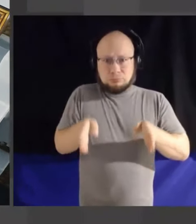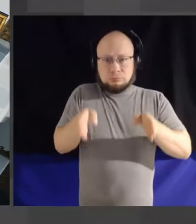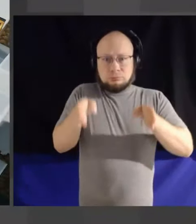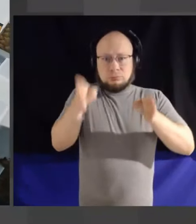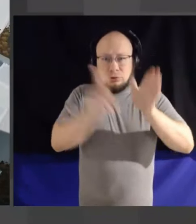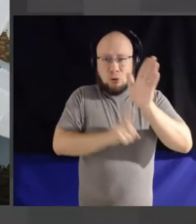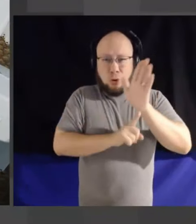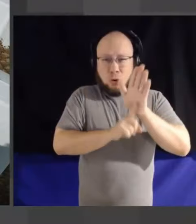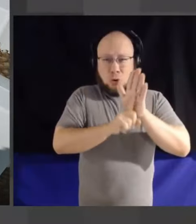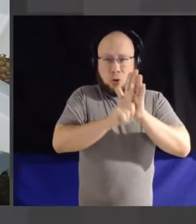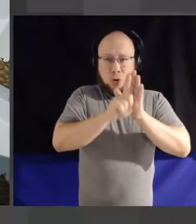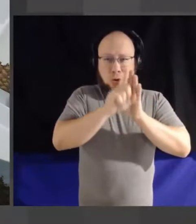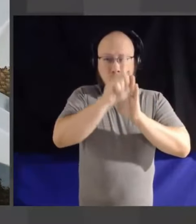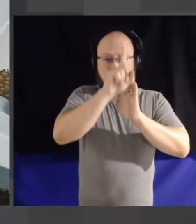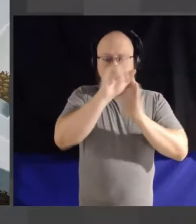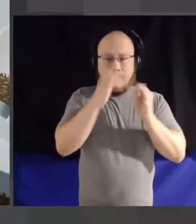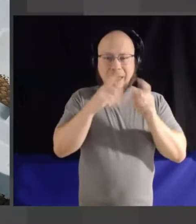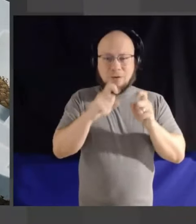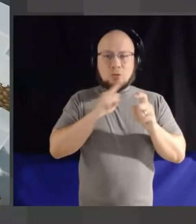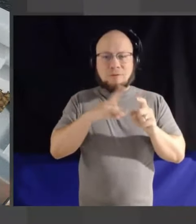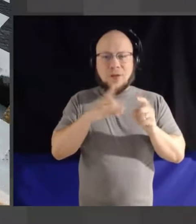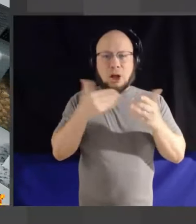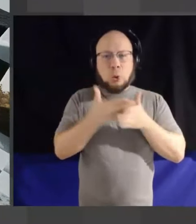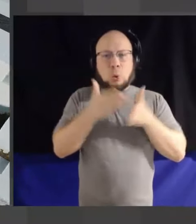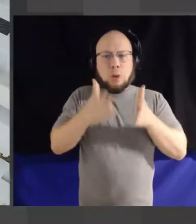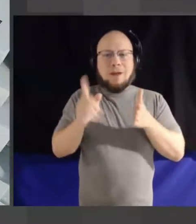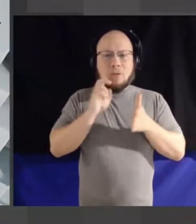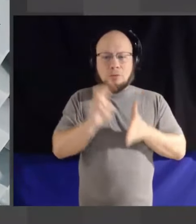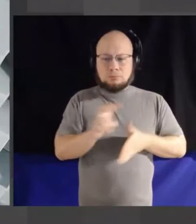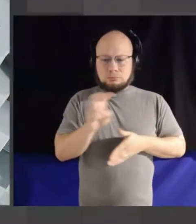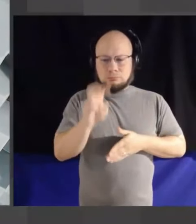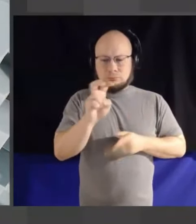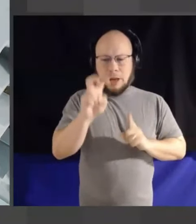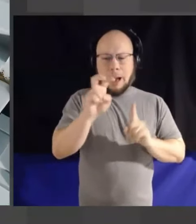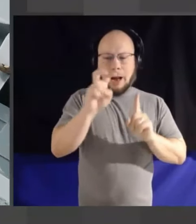WHERE MOUNTAIN BIOMES ARE SO